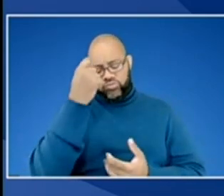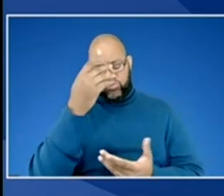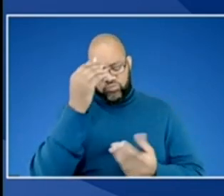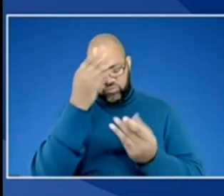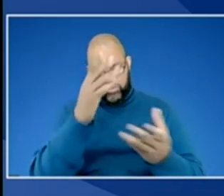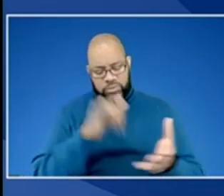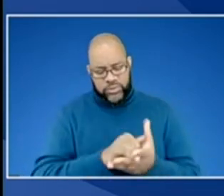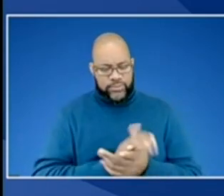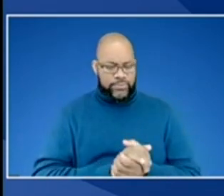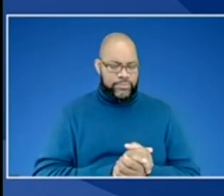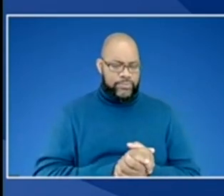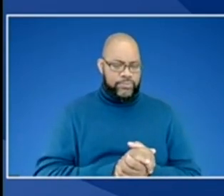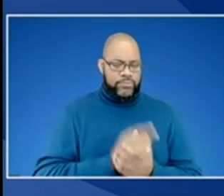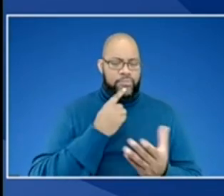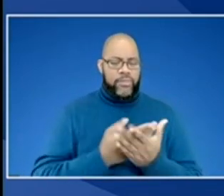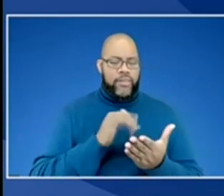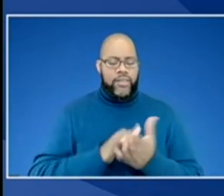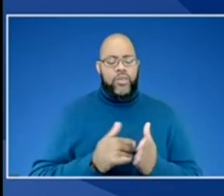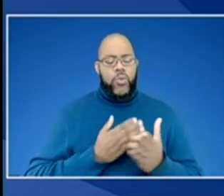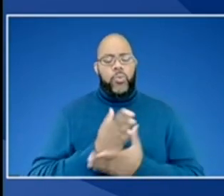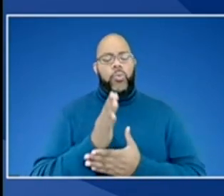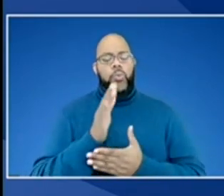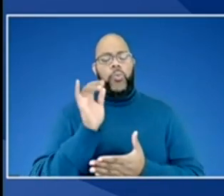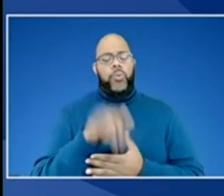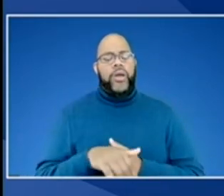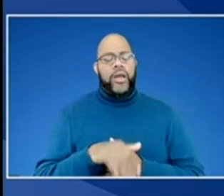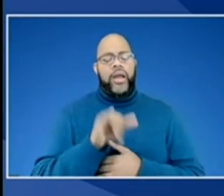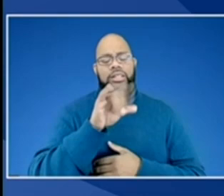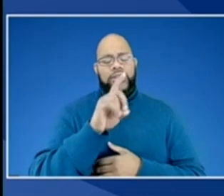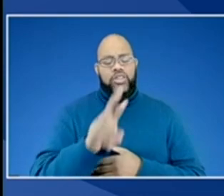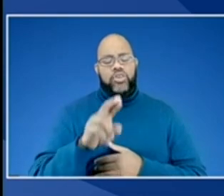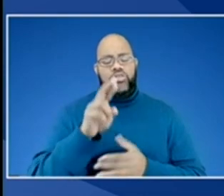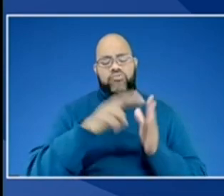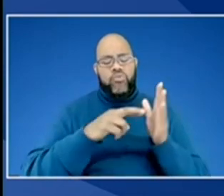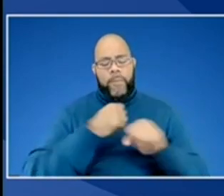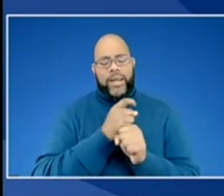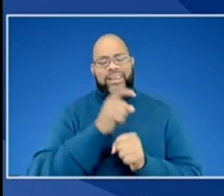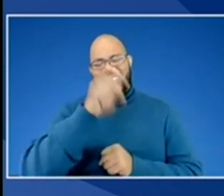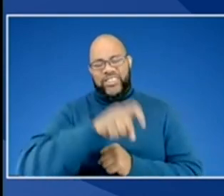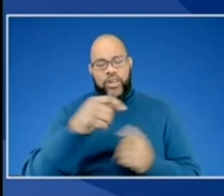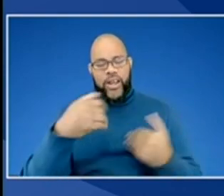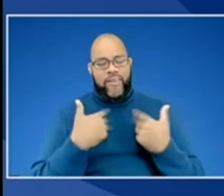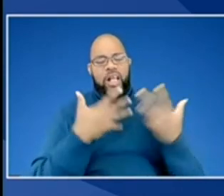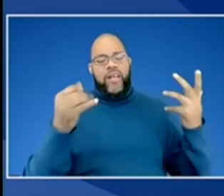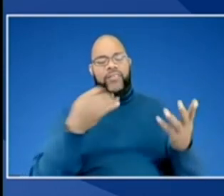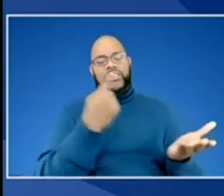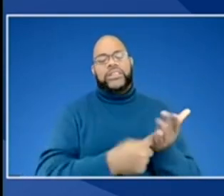the fact that through this- the IDR rulemaking, it was necessary to have a lot of discussion about how the poverty